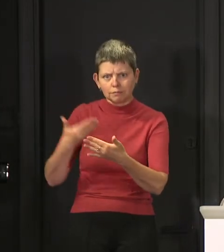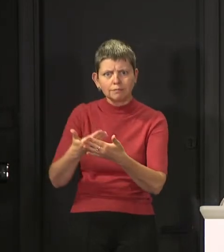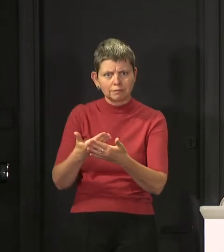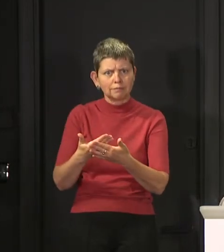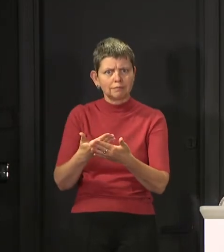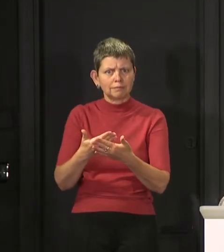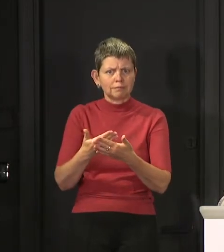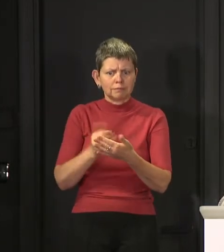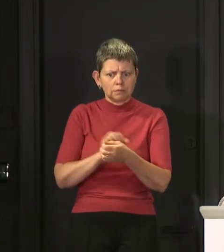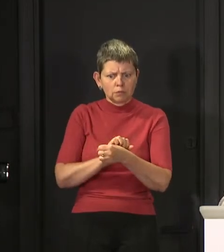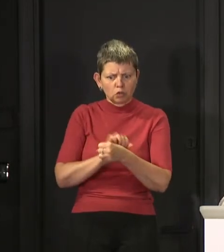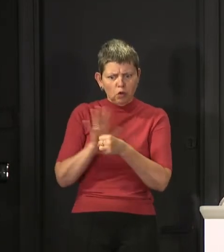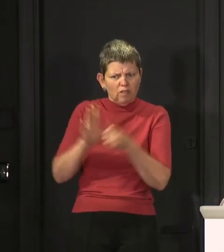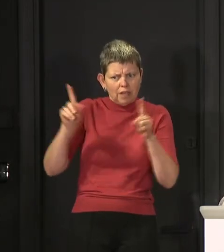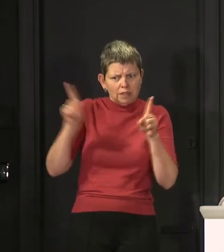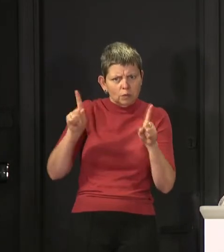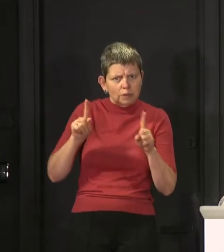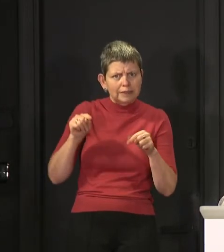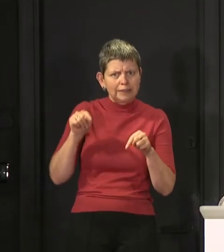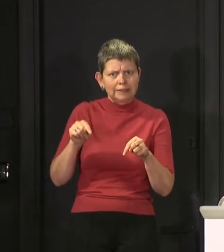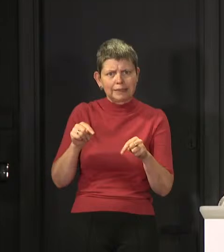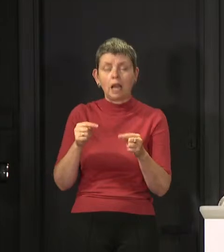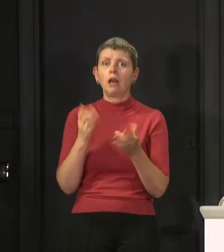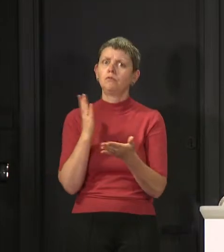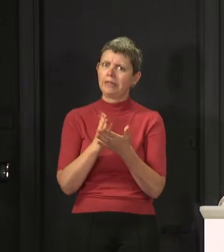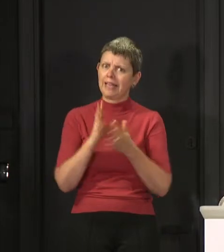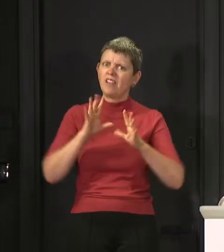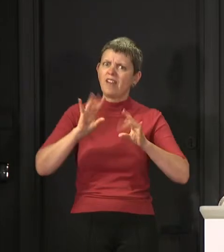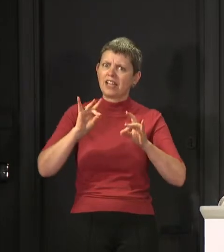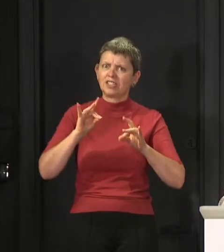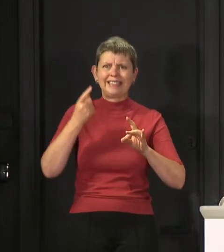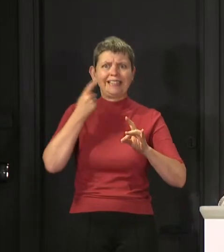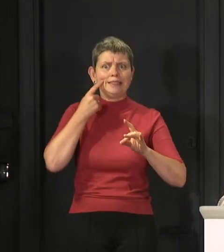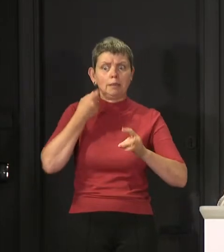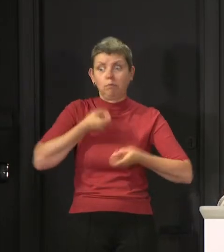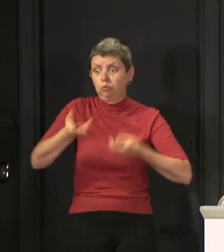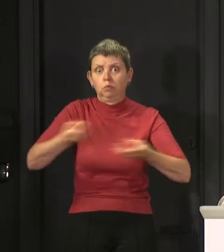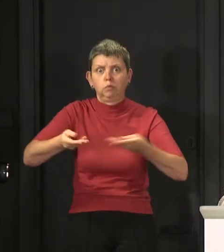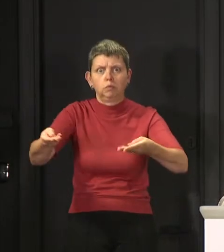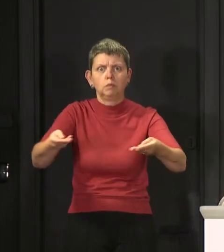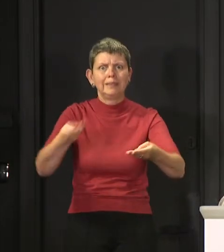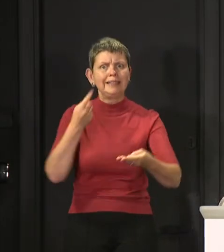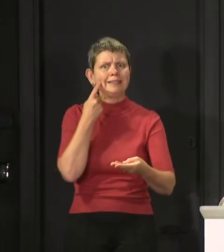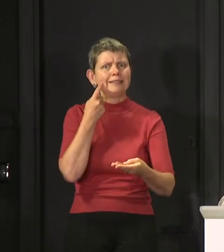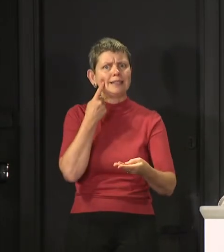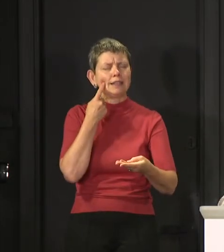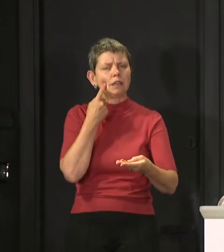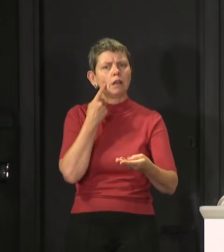still do not know, we have learned how infectious it is. It will absolutely take any opportunity